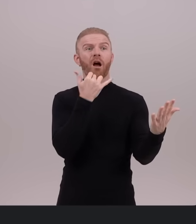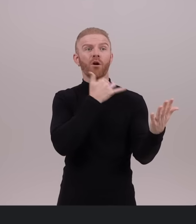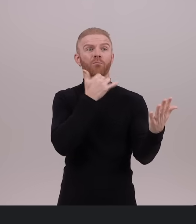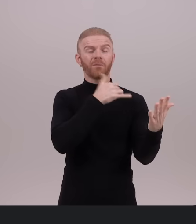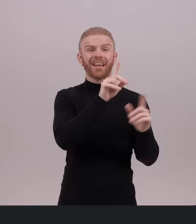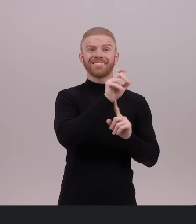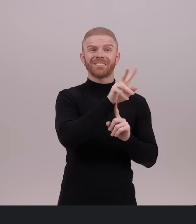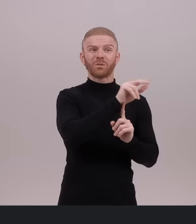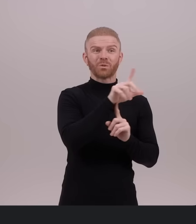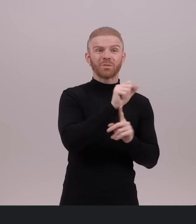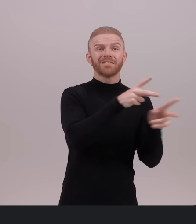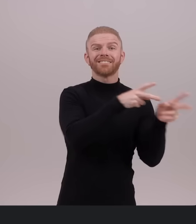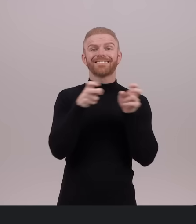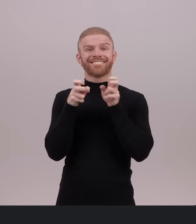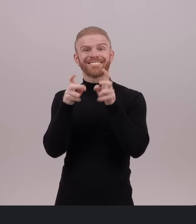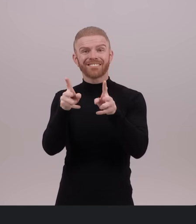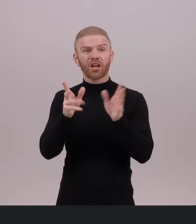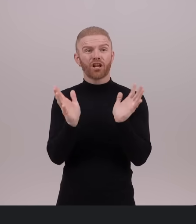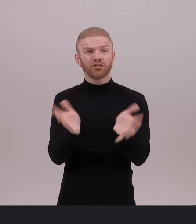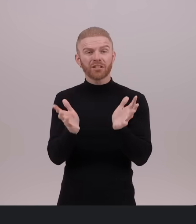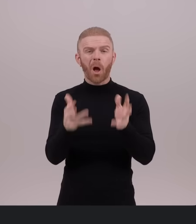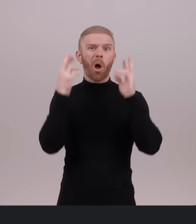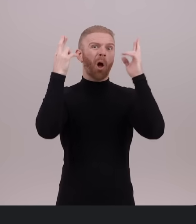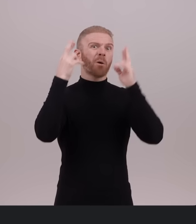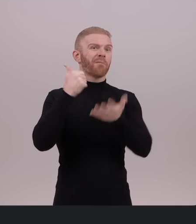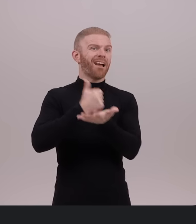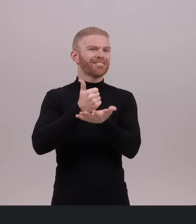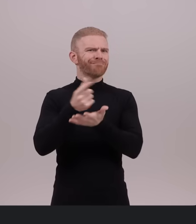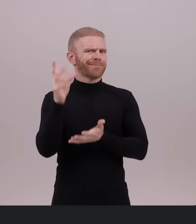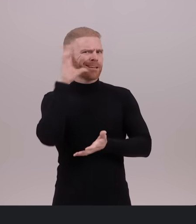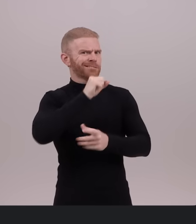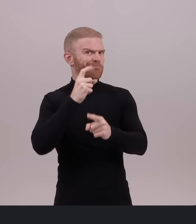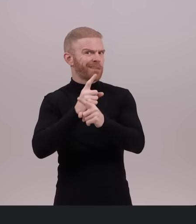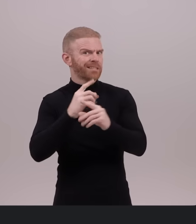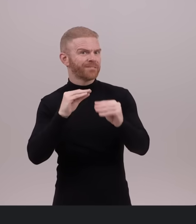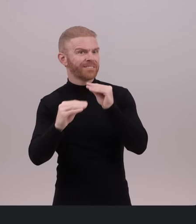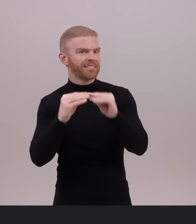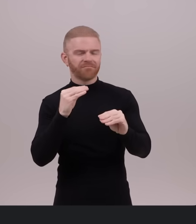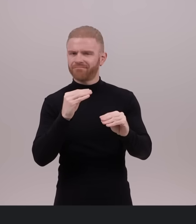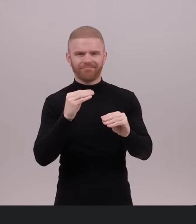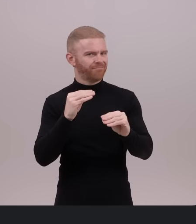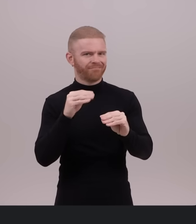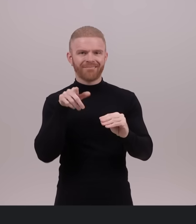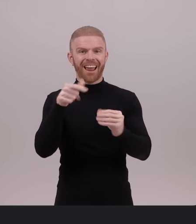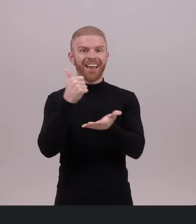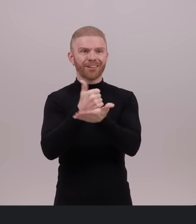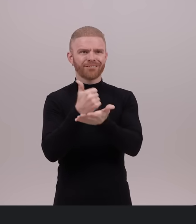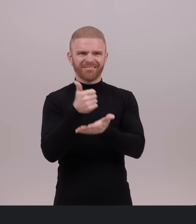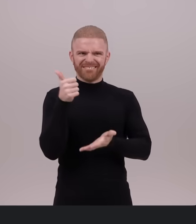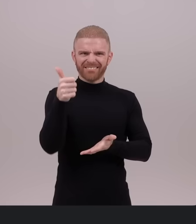and hoping the agent guesses the right fix. The agent reads the report for itself, attempts a solution